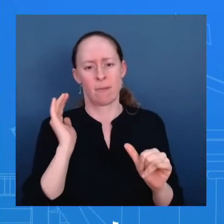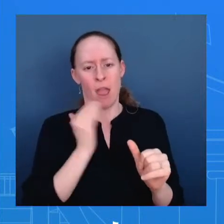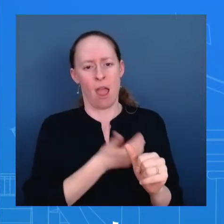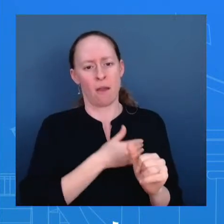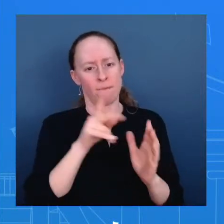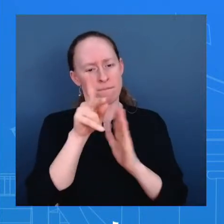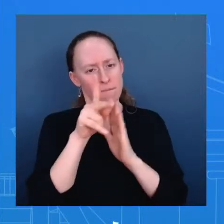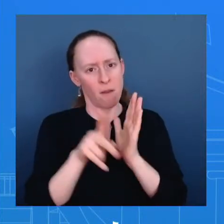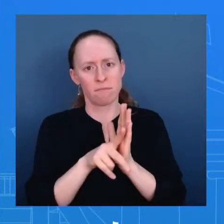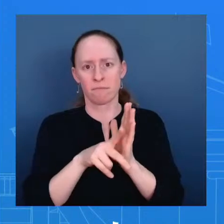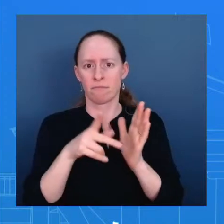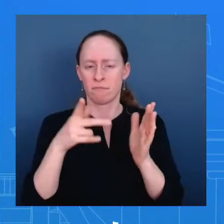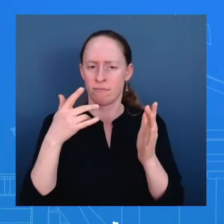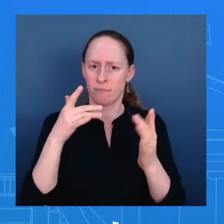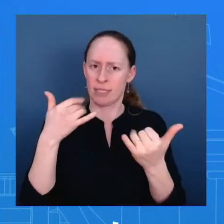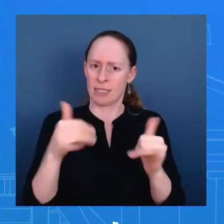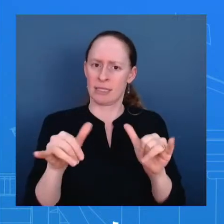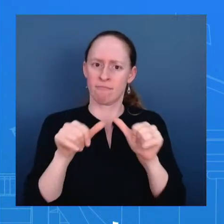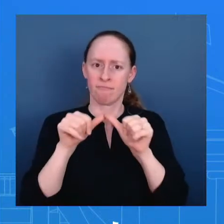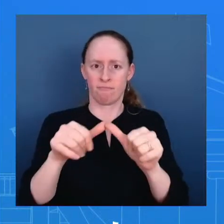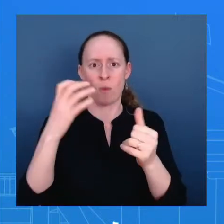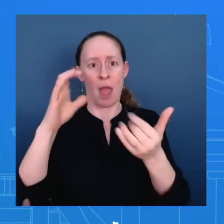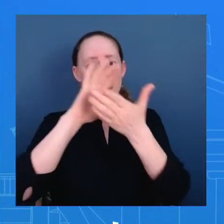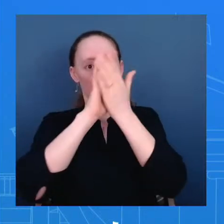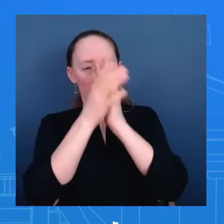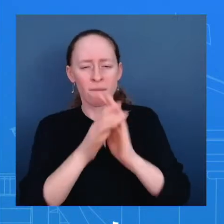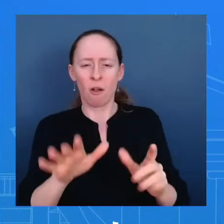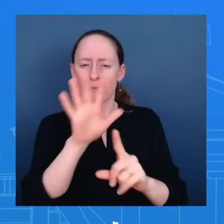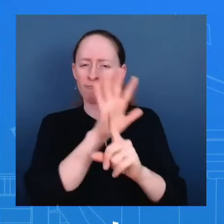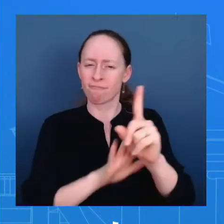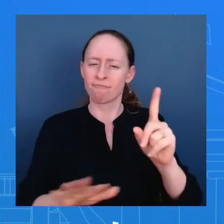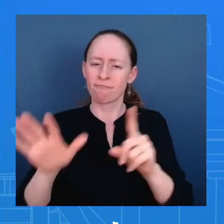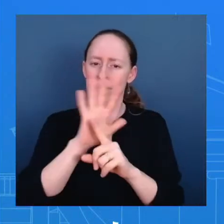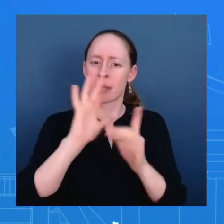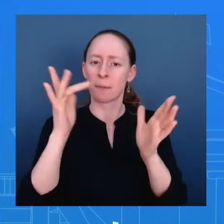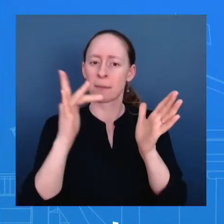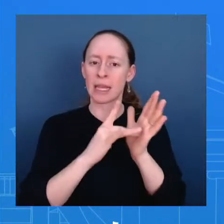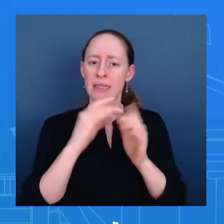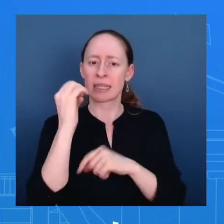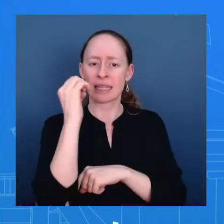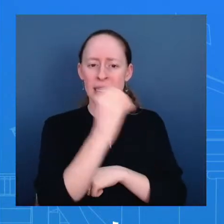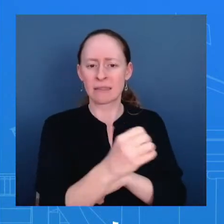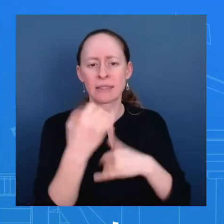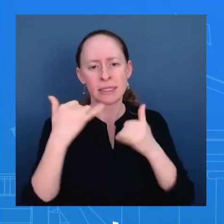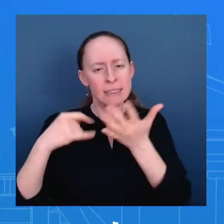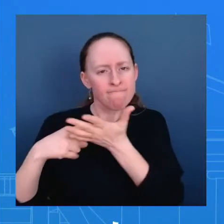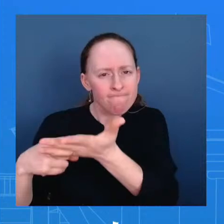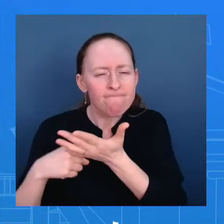And we continue to have conversations on these issues in- -- to include the need of a pathway to a Palestinian state,